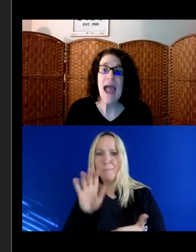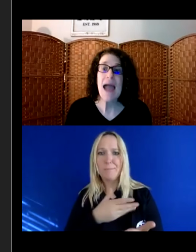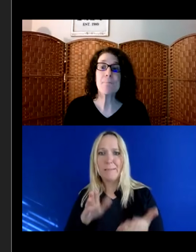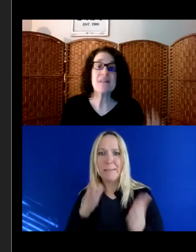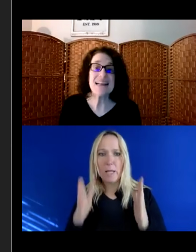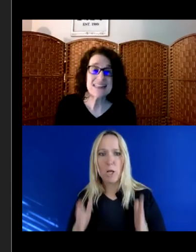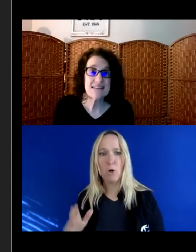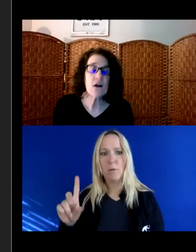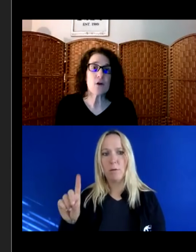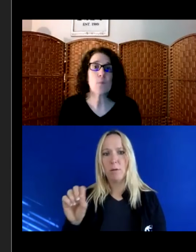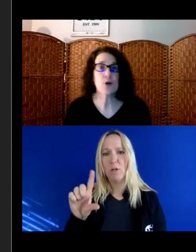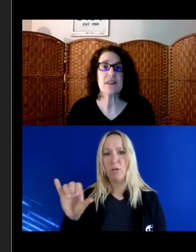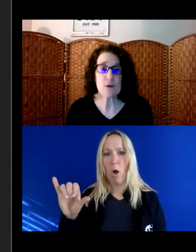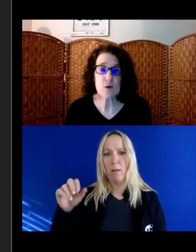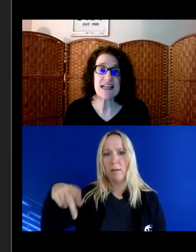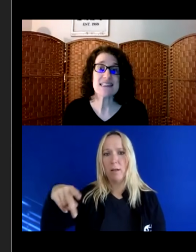And, please don't put lyrics in italics,